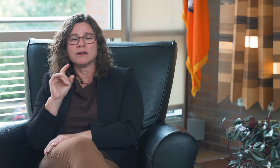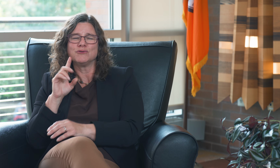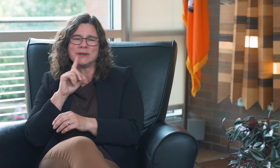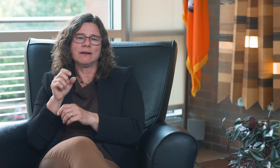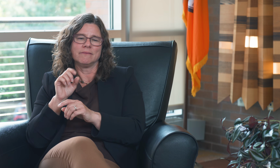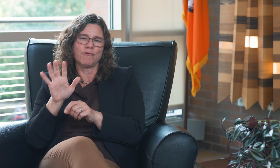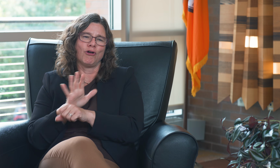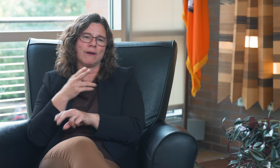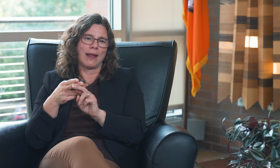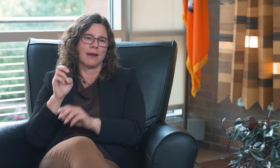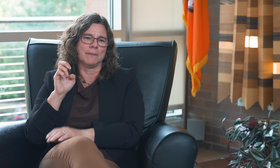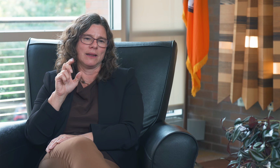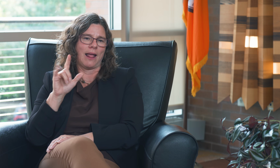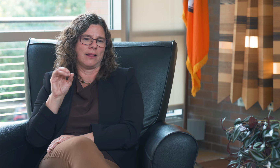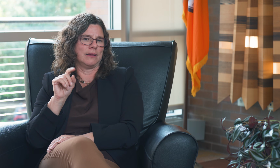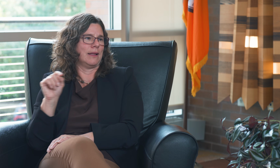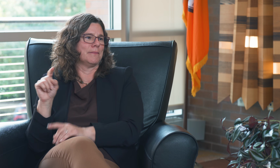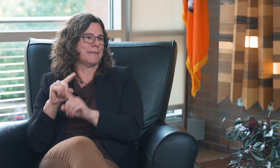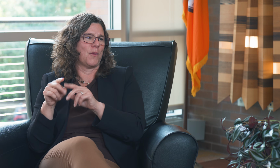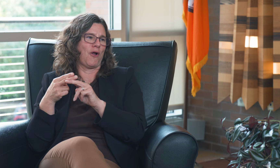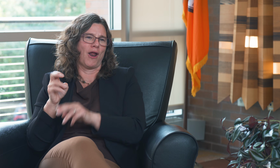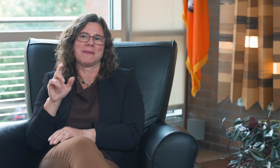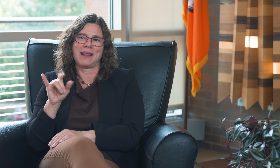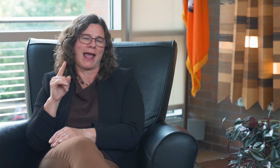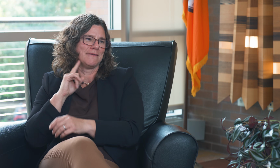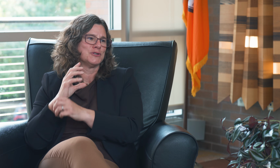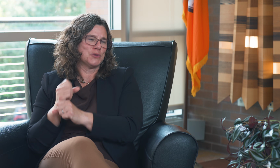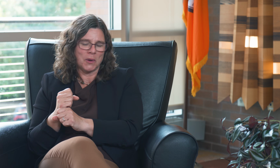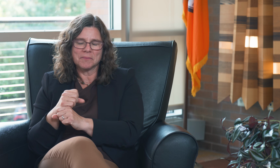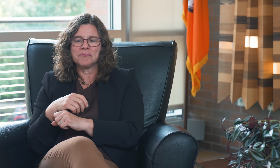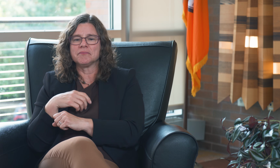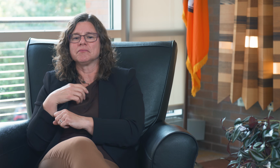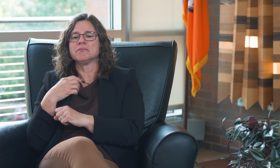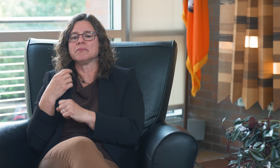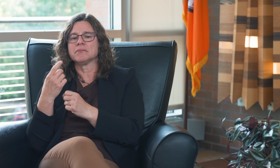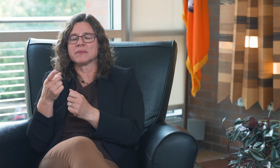Really, his name is Elliott, but we call him Eli for short.